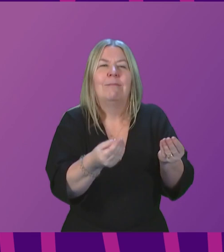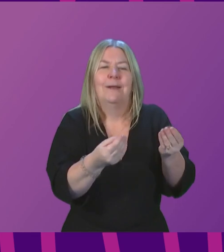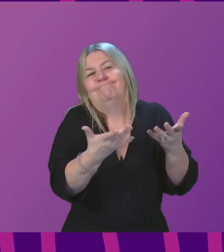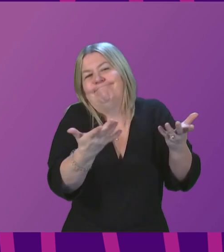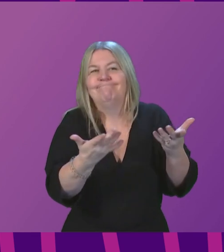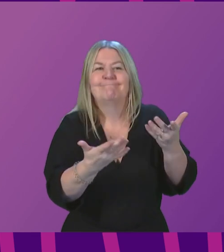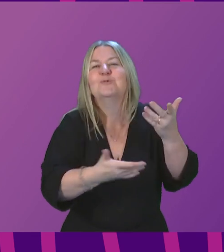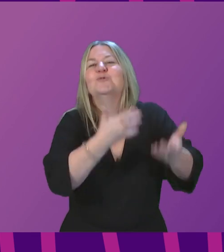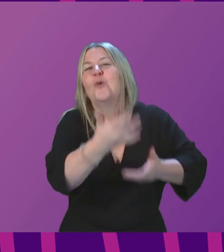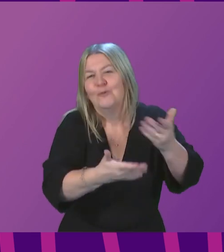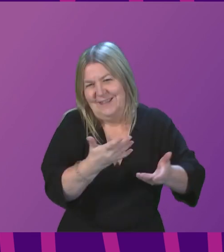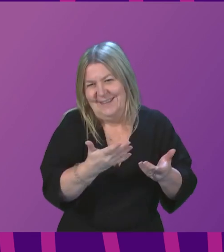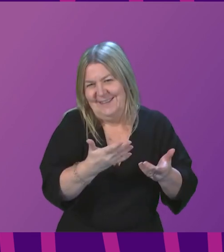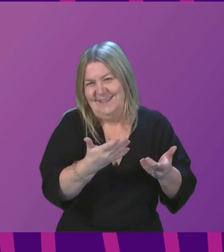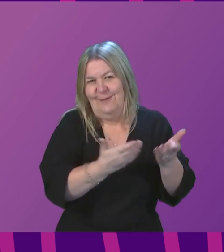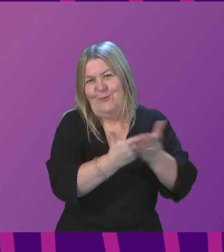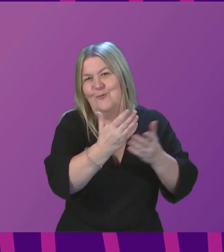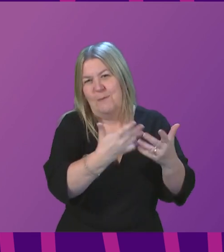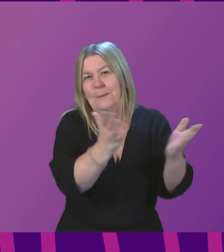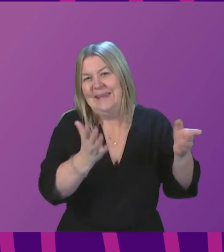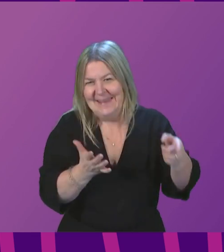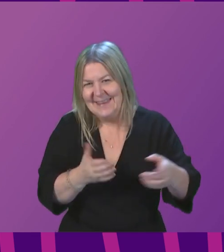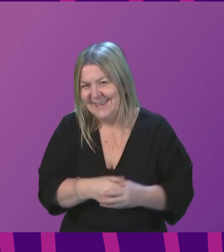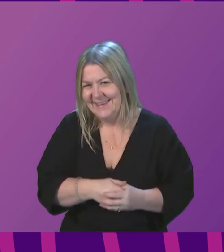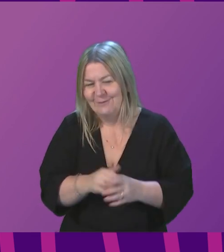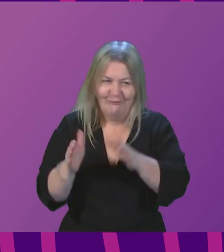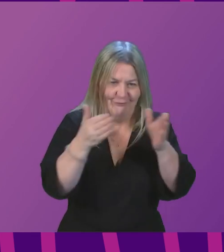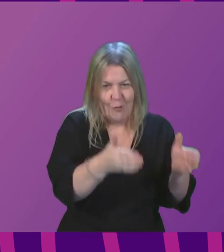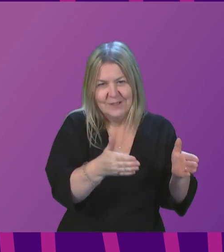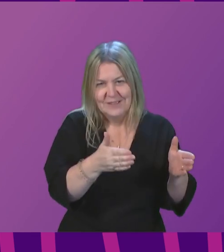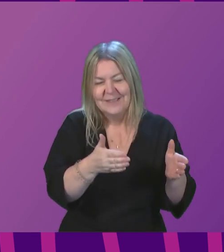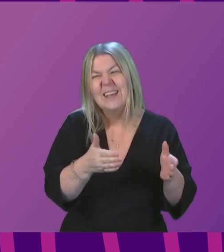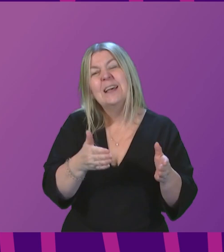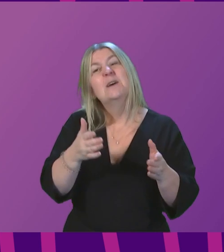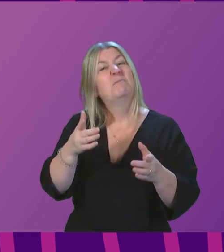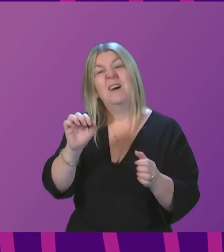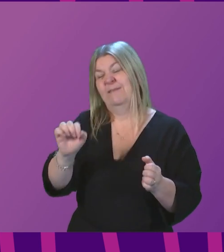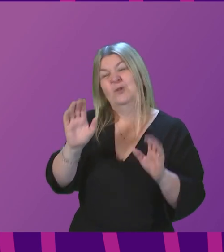seekers, in that way. I say “we”, but it is the UK Government that is using refugees and asylum seekers in that way.